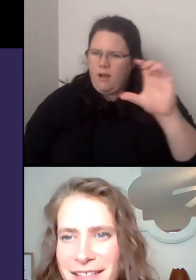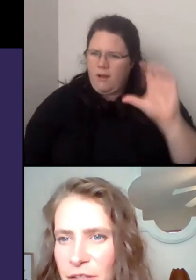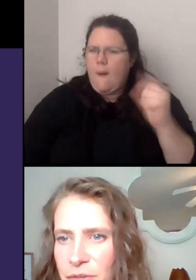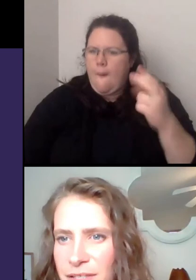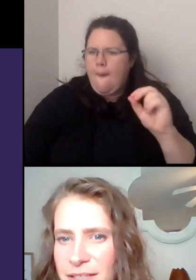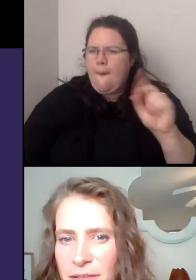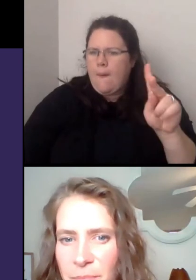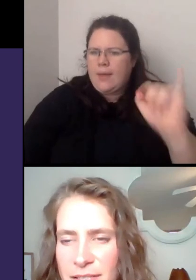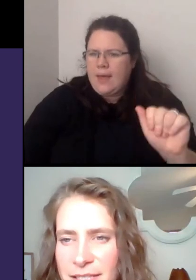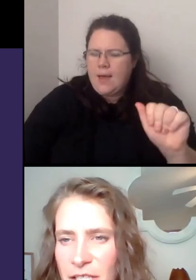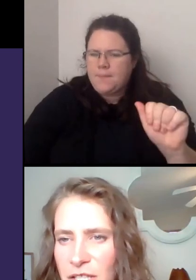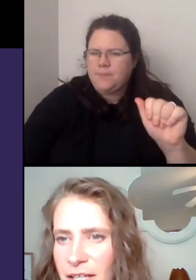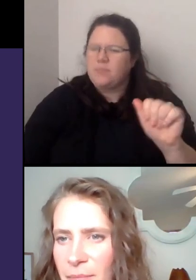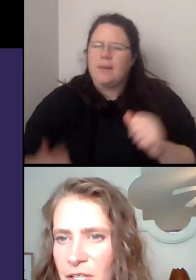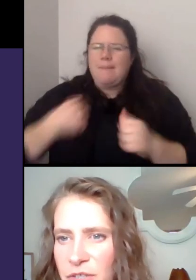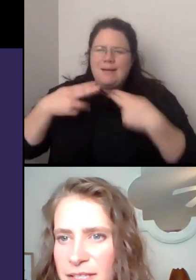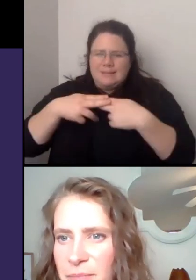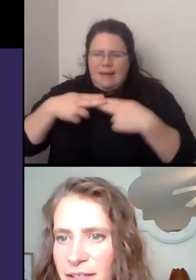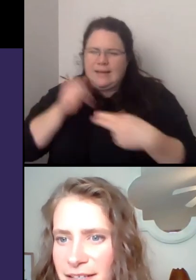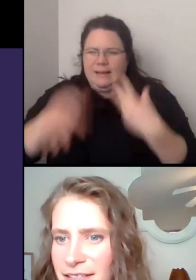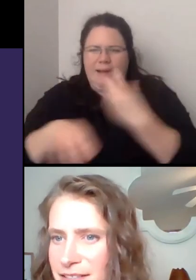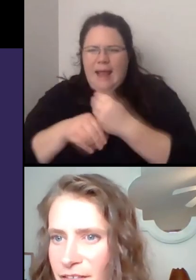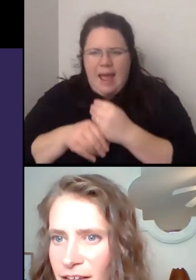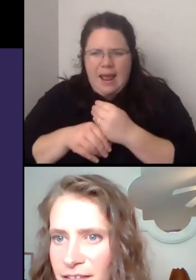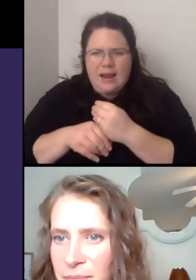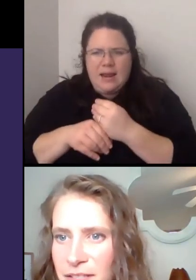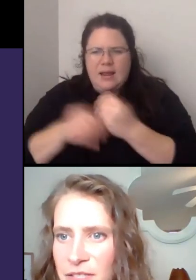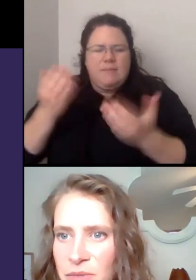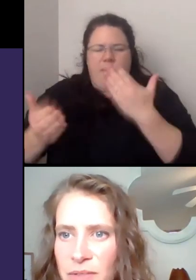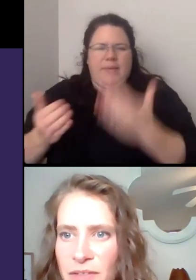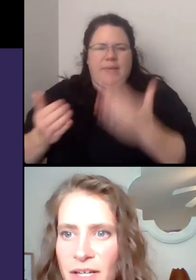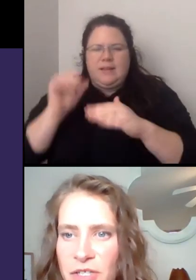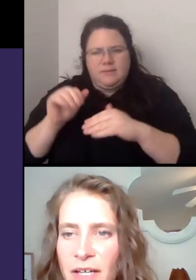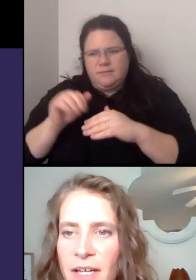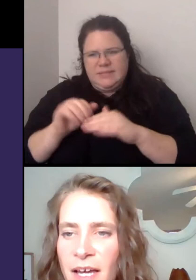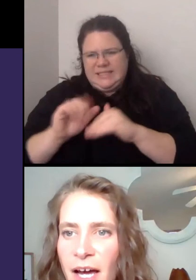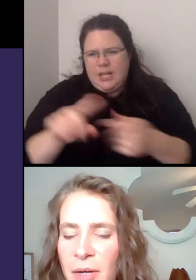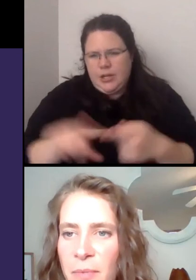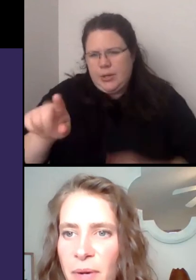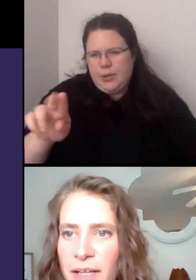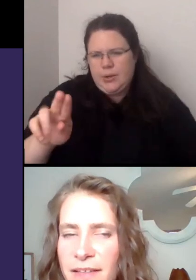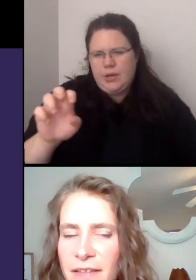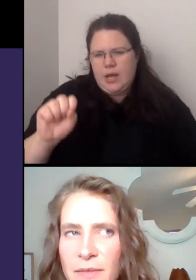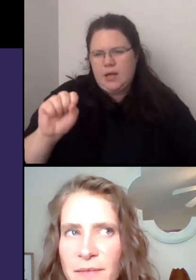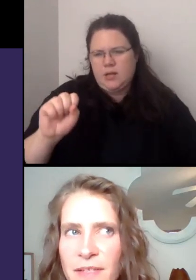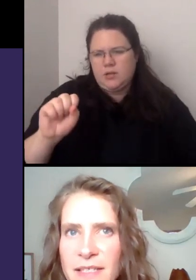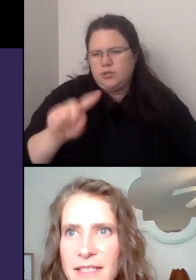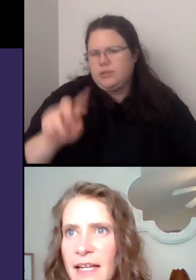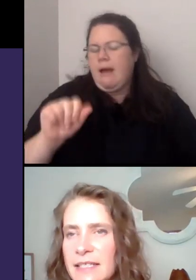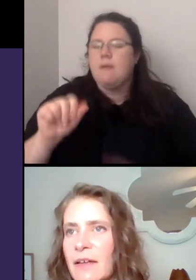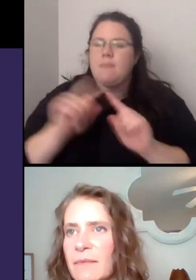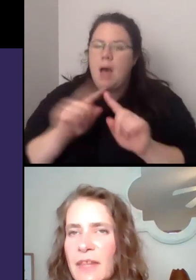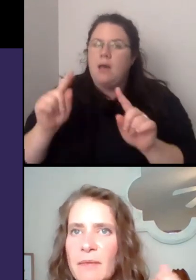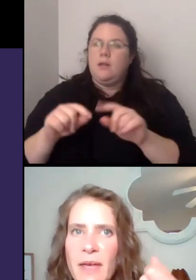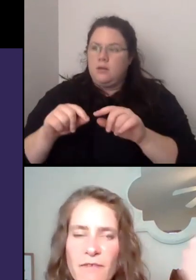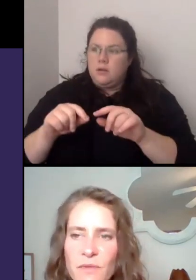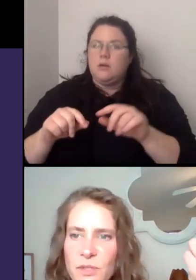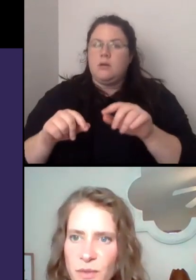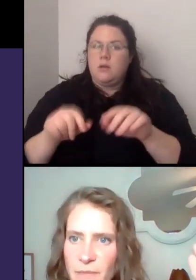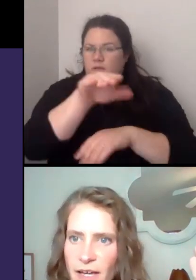And I didn't include this in the presentation, and I'm not sure I submitted it -- I submitted it to you either, Nezka, but there's evidence that they may have used grape vines...